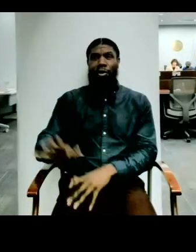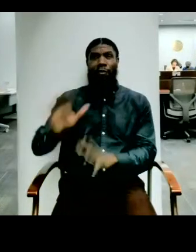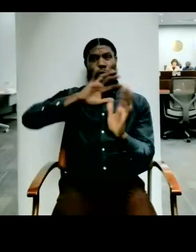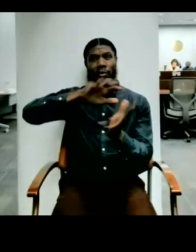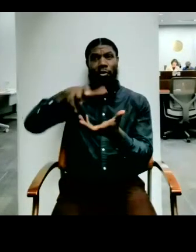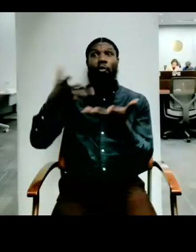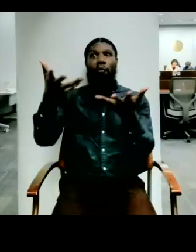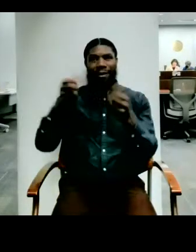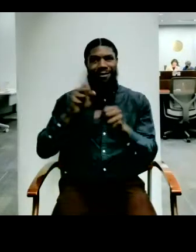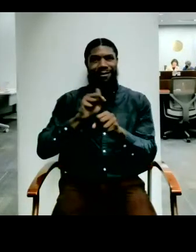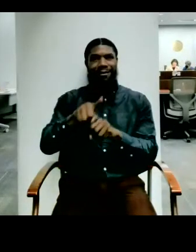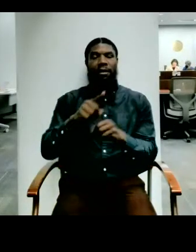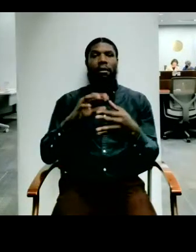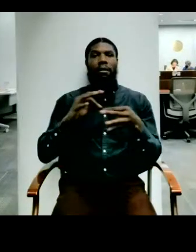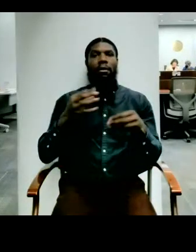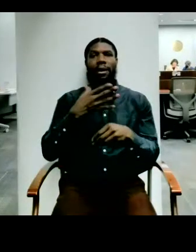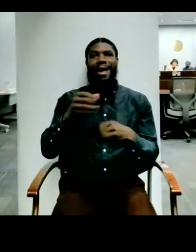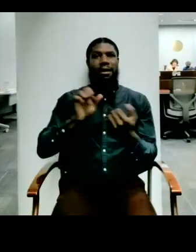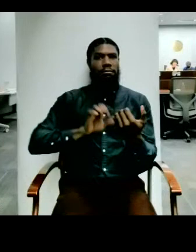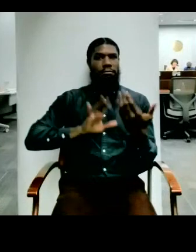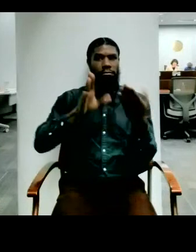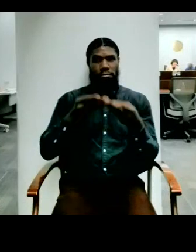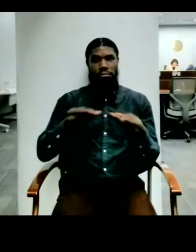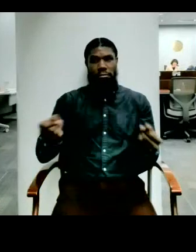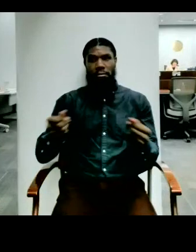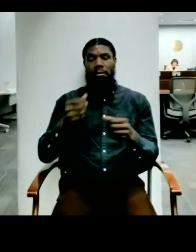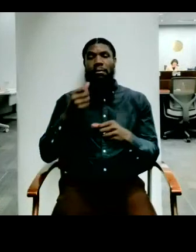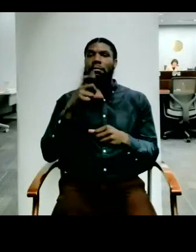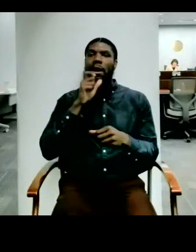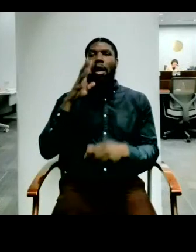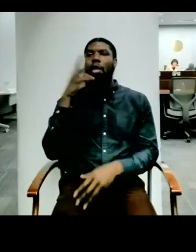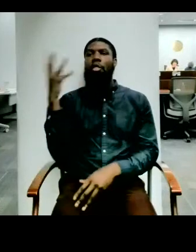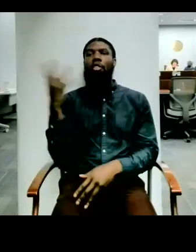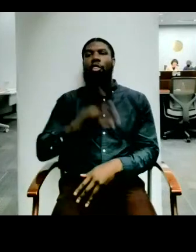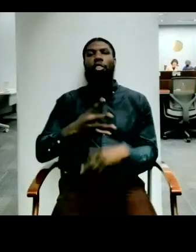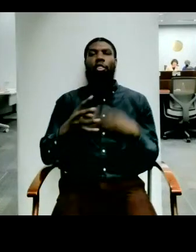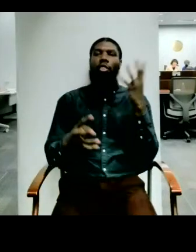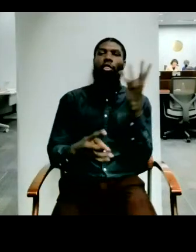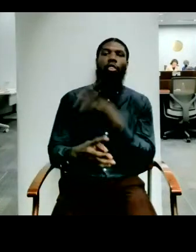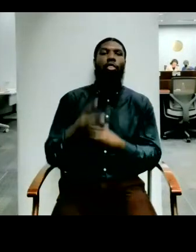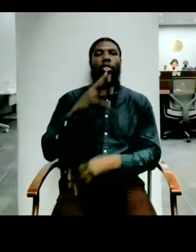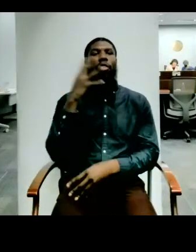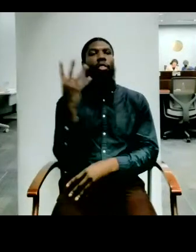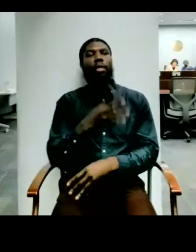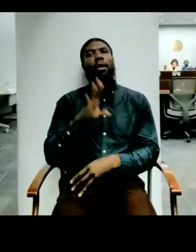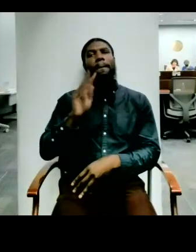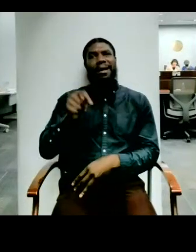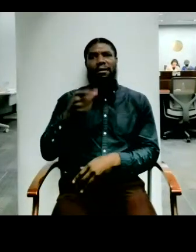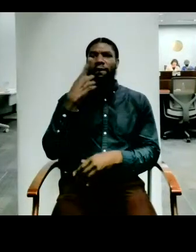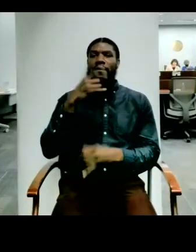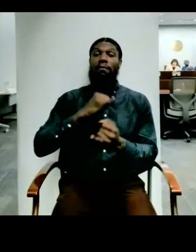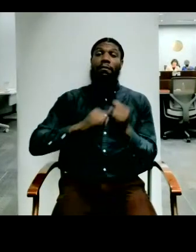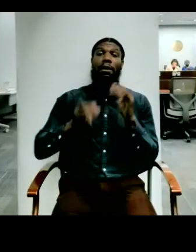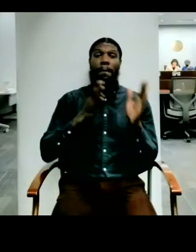And to address all of them, to not ignore them and in our final plan f we have certain elements